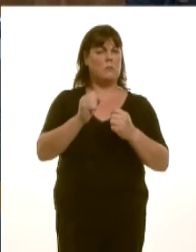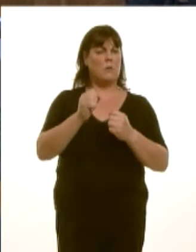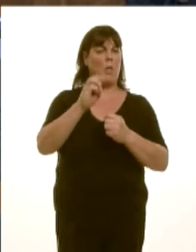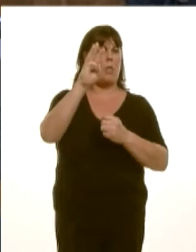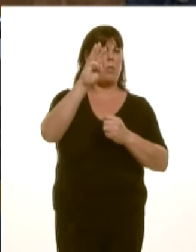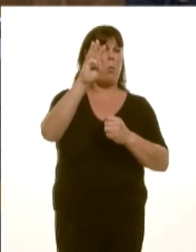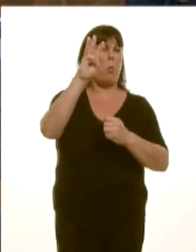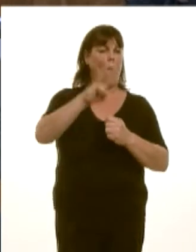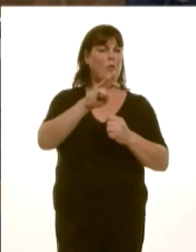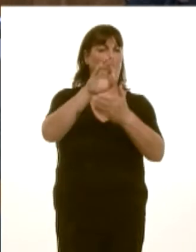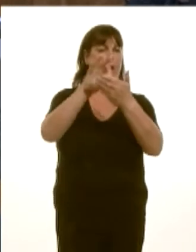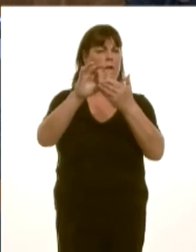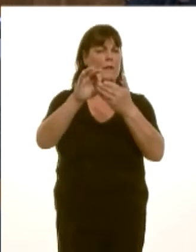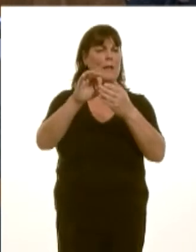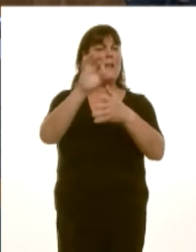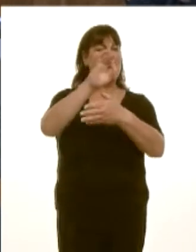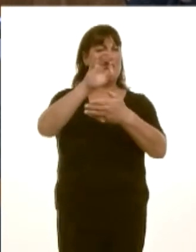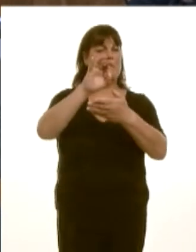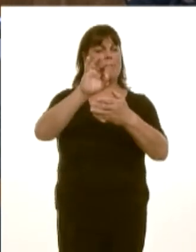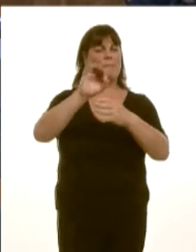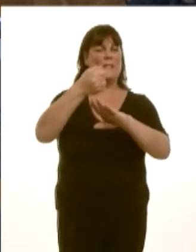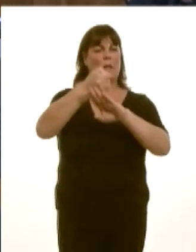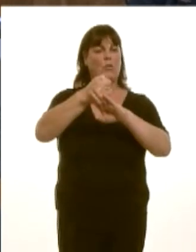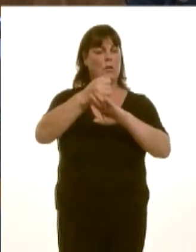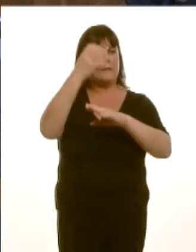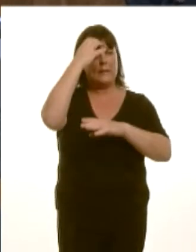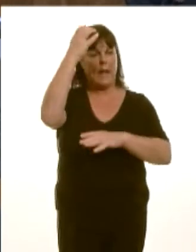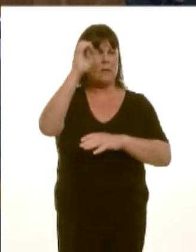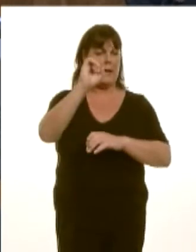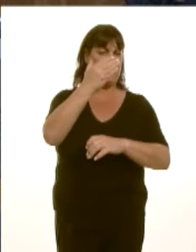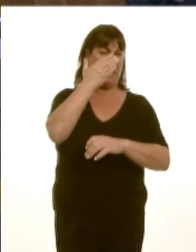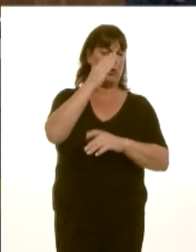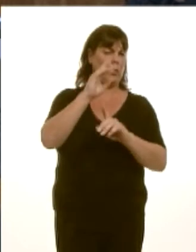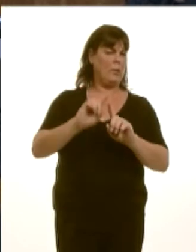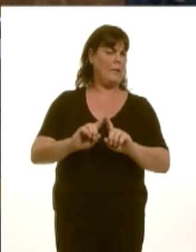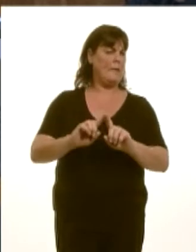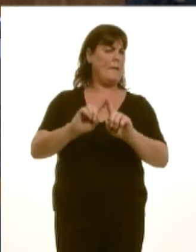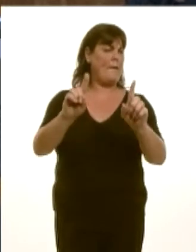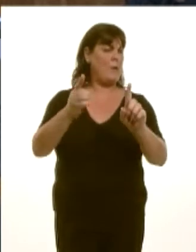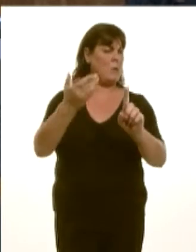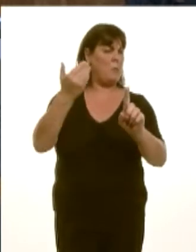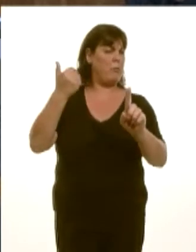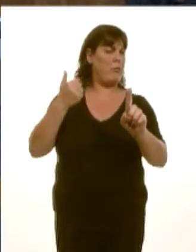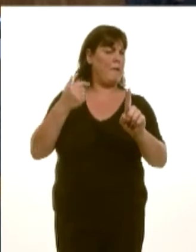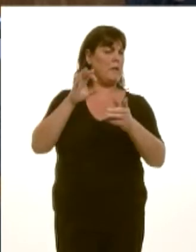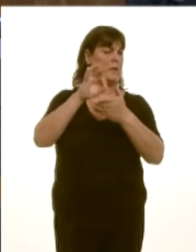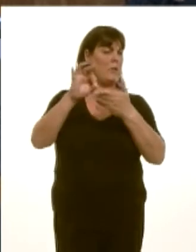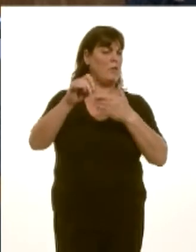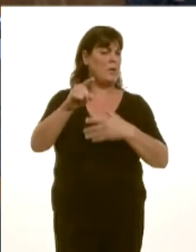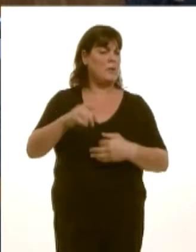Office, the Secretary of State, and I welcome that. He has said that he is looking to see a solution, which we all want to see—a solution that